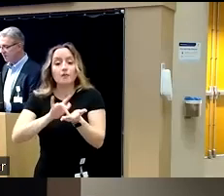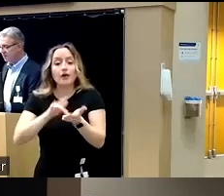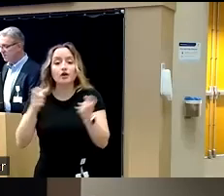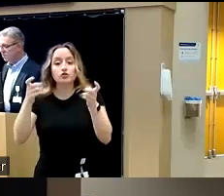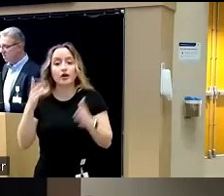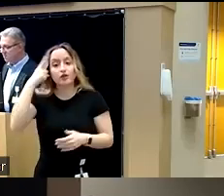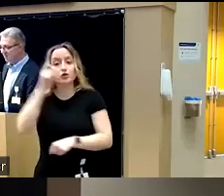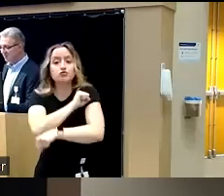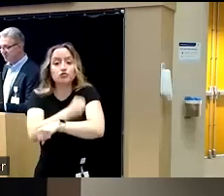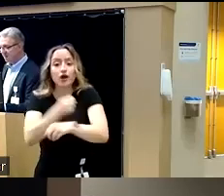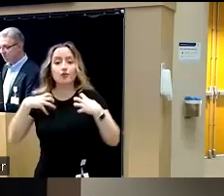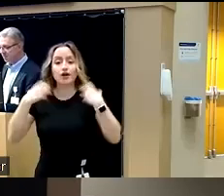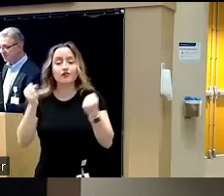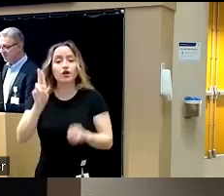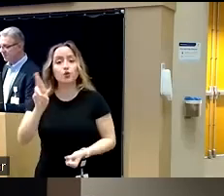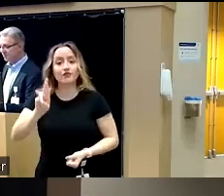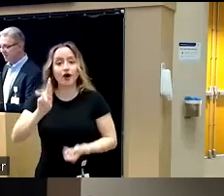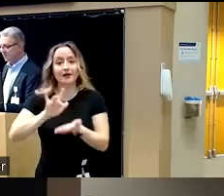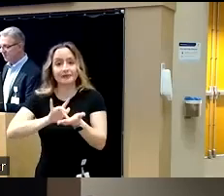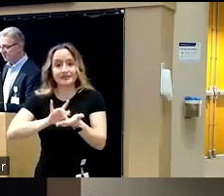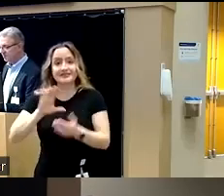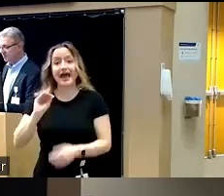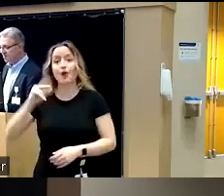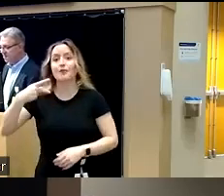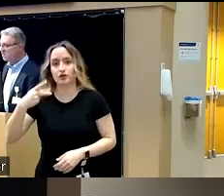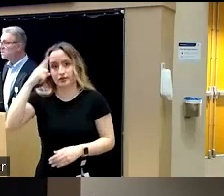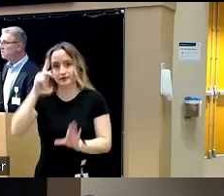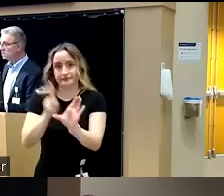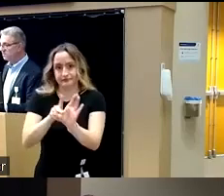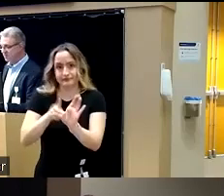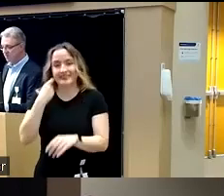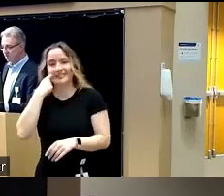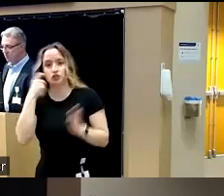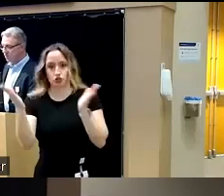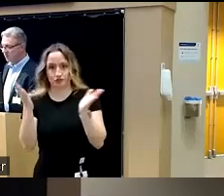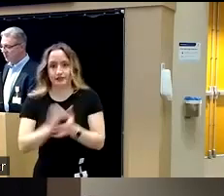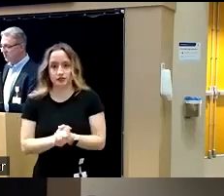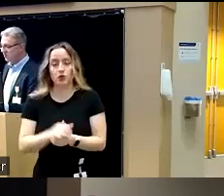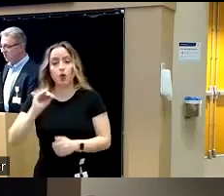strong recovery Ur medicine's outpatient addiction Psychiatry service which includes opioid treatment